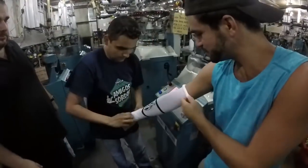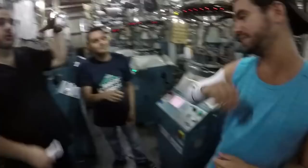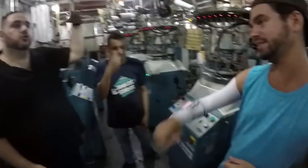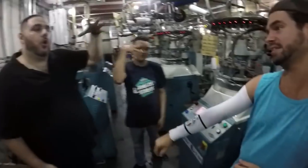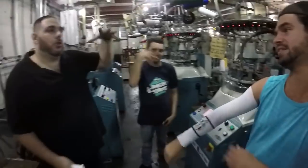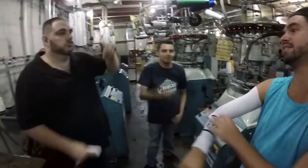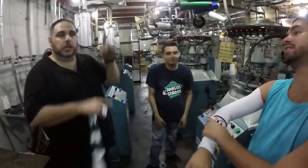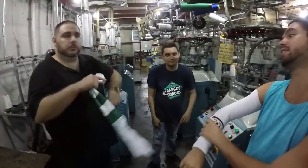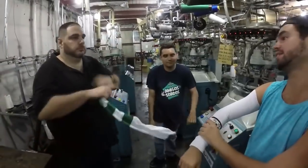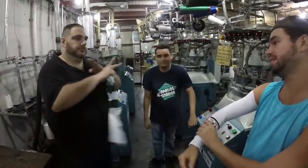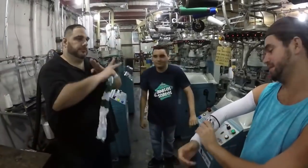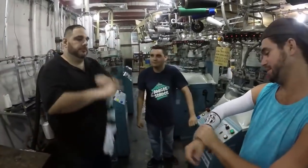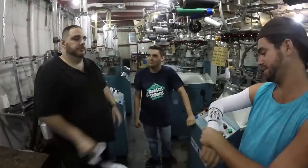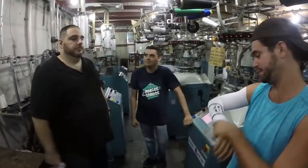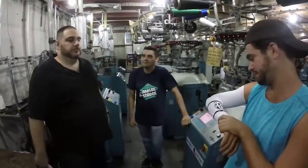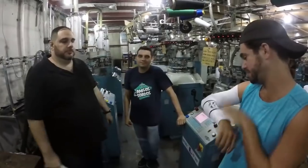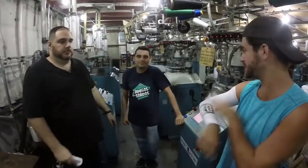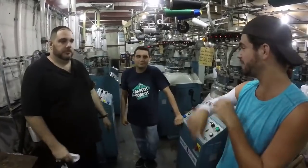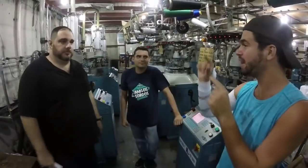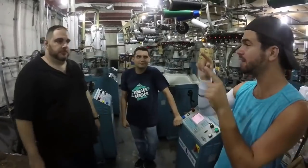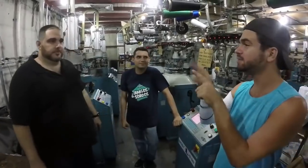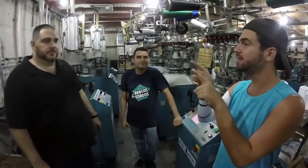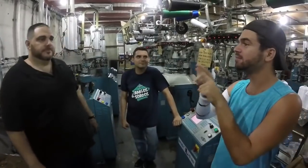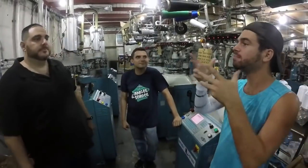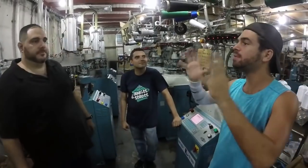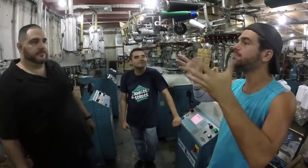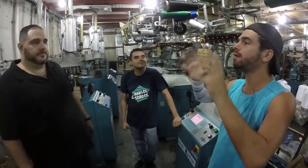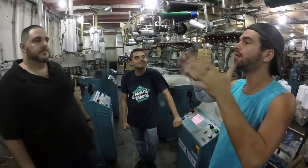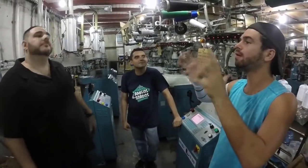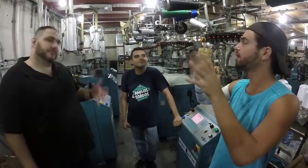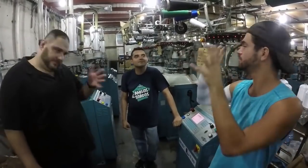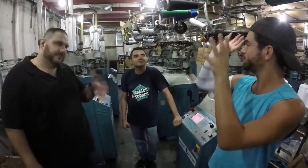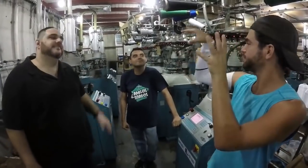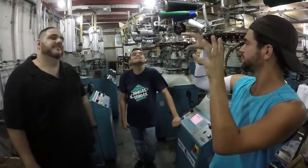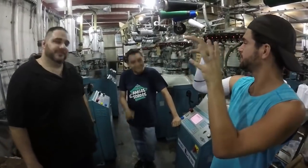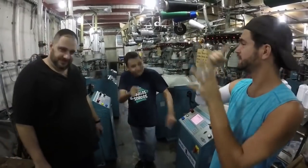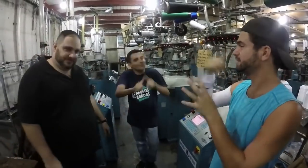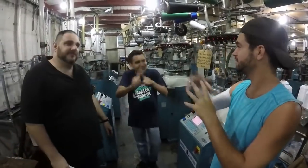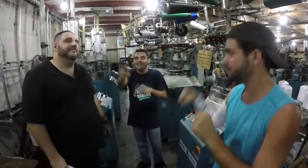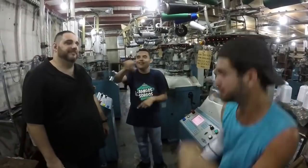It helps to reduce a heat from the sun. It reminds me of the basketball bracelet.